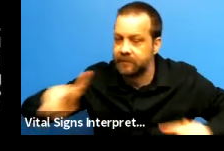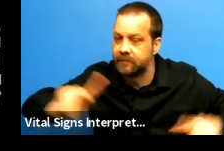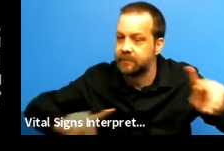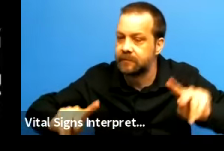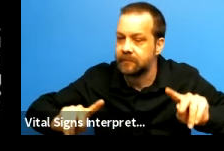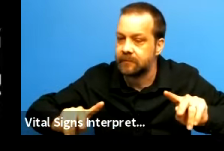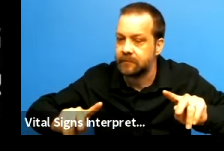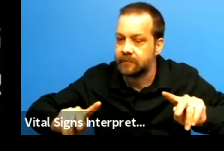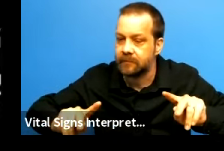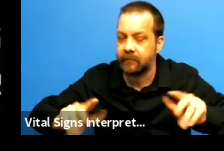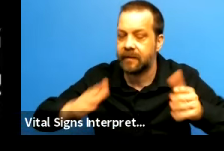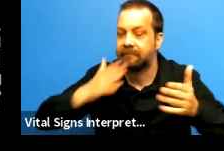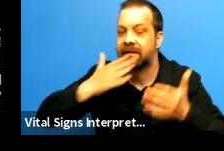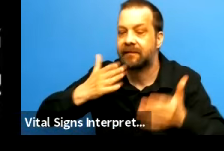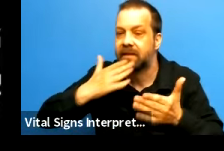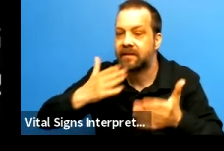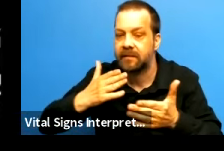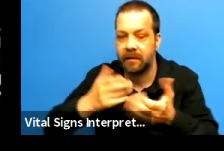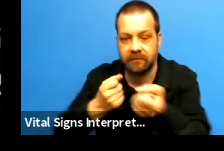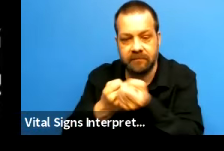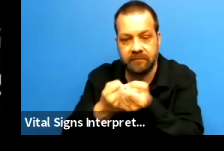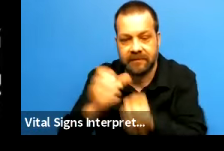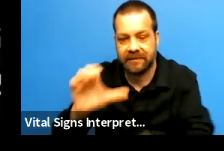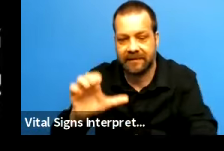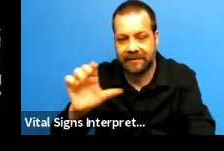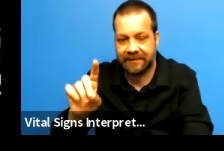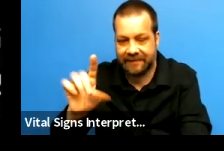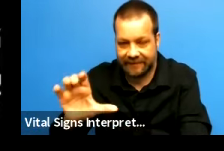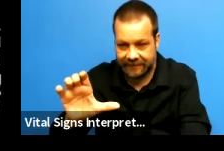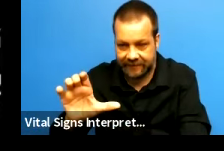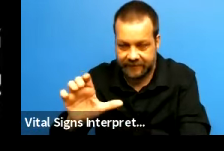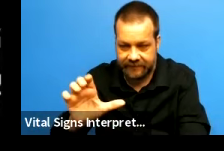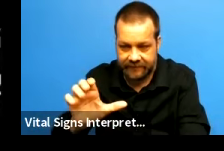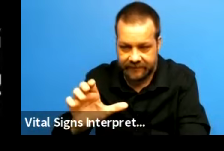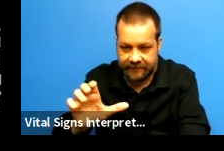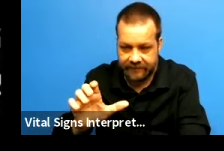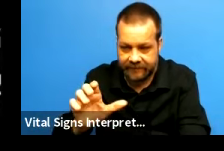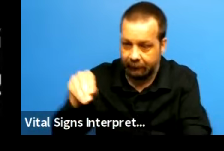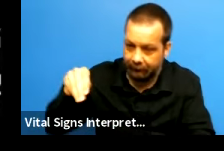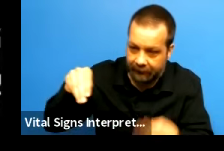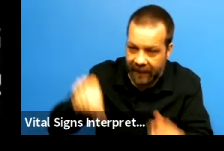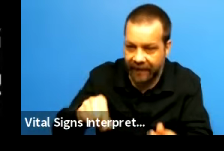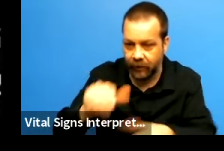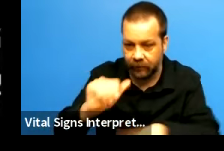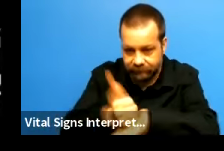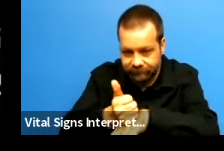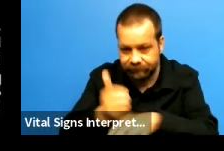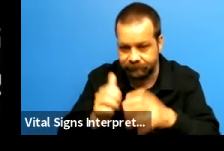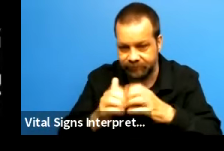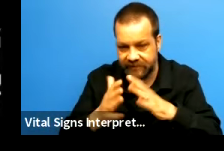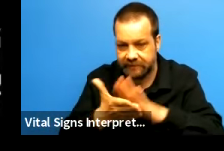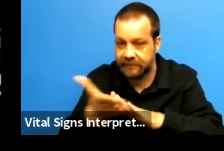Thanks to our funder CDC Foundation for making all of this happen.